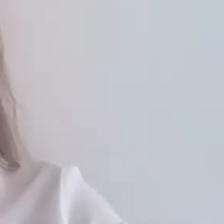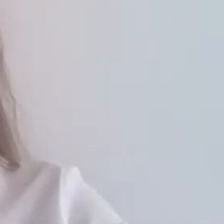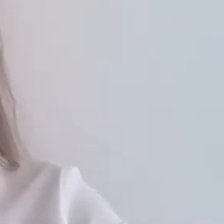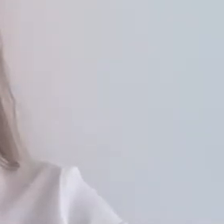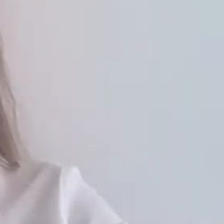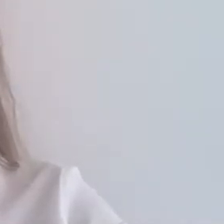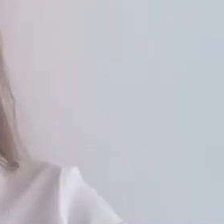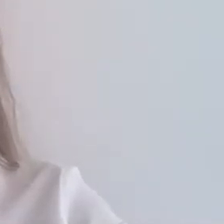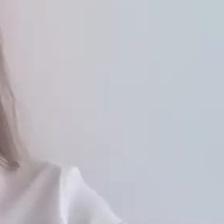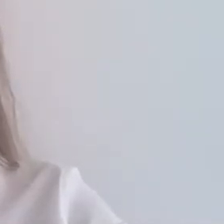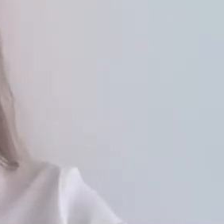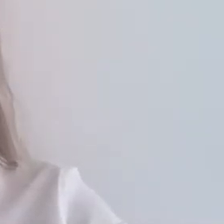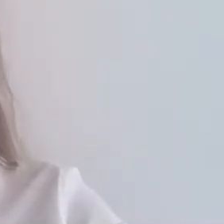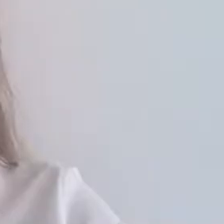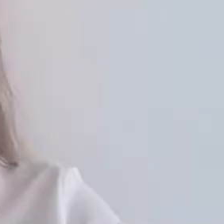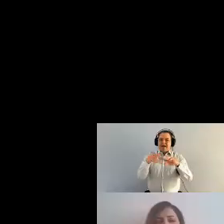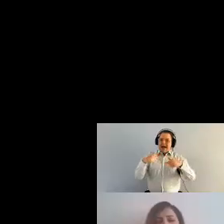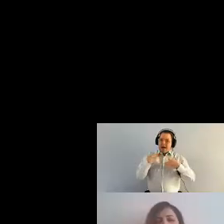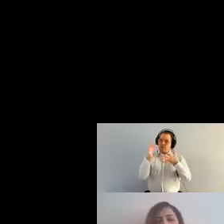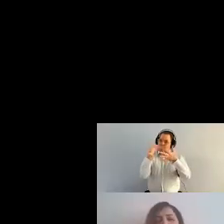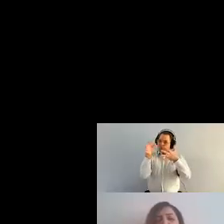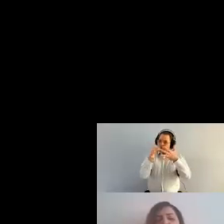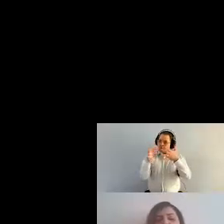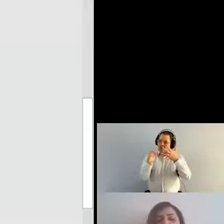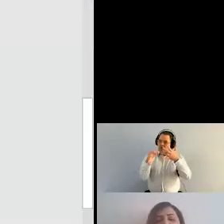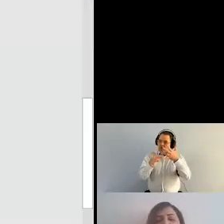of the Reference Group on inclusion of people with disabilities in